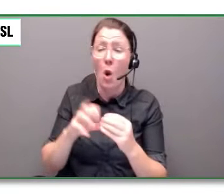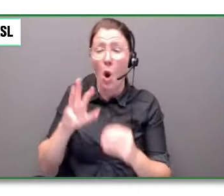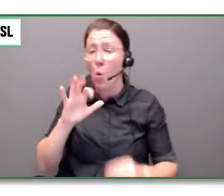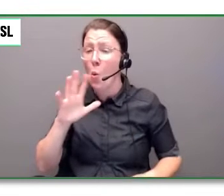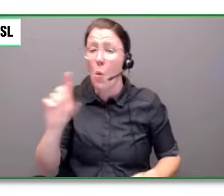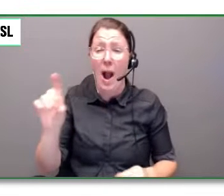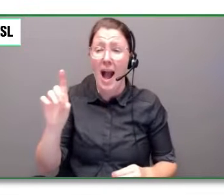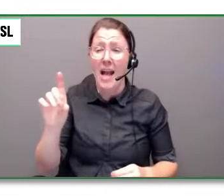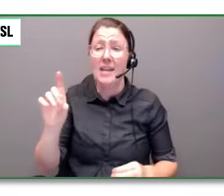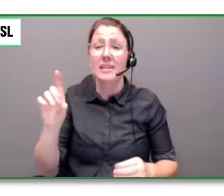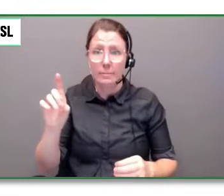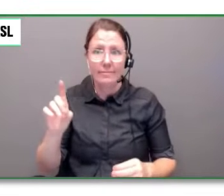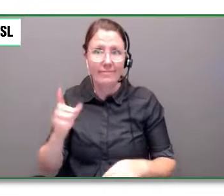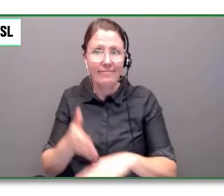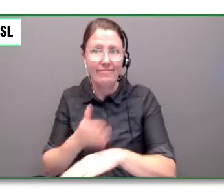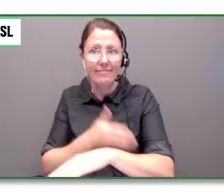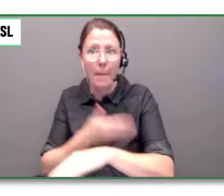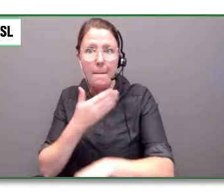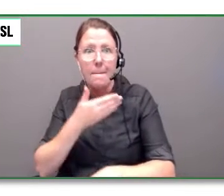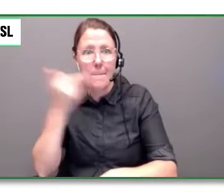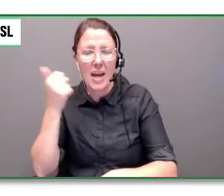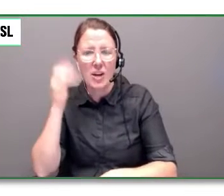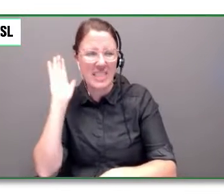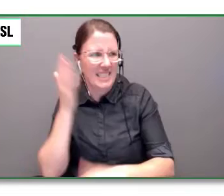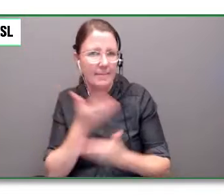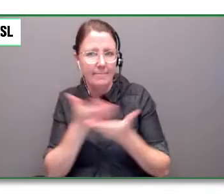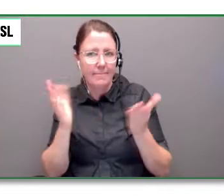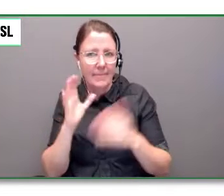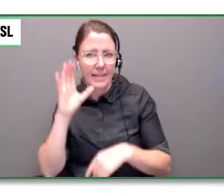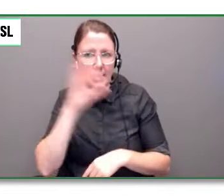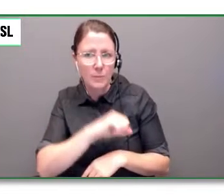concept that you have to be really remote to be